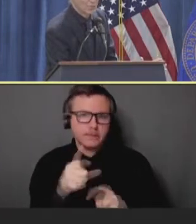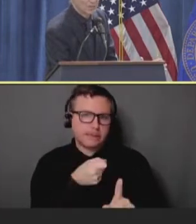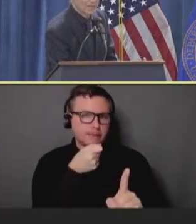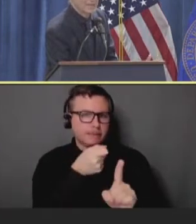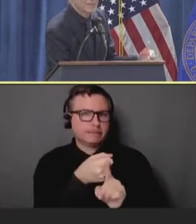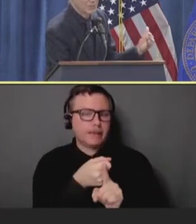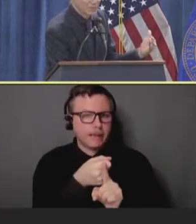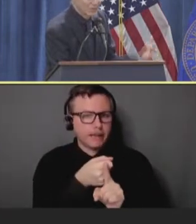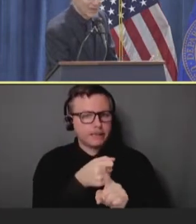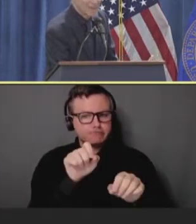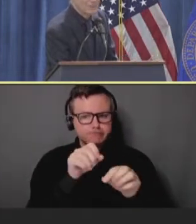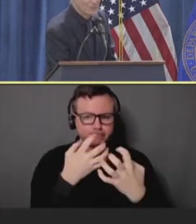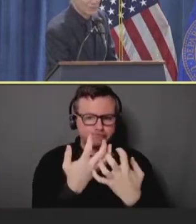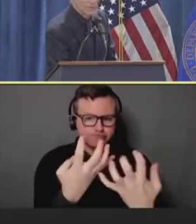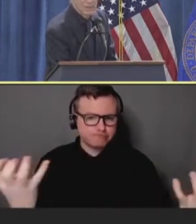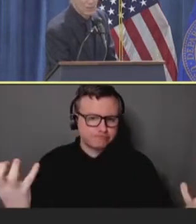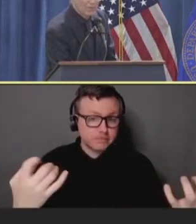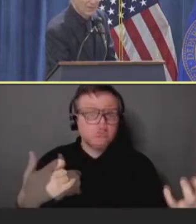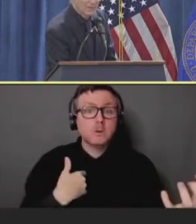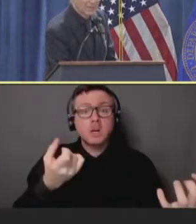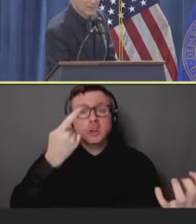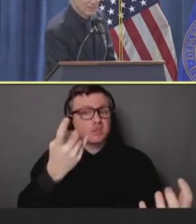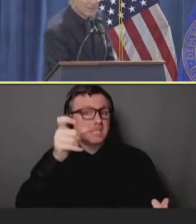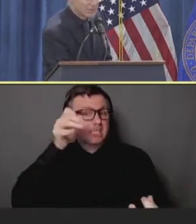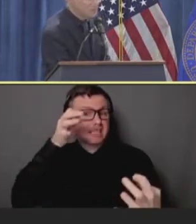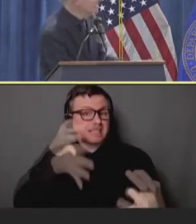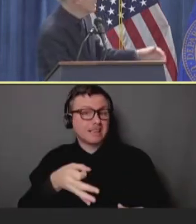made to stop using the oral vaccine in this country.